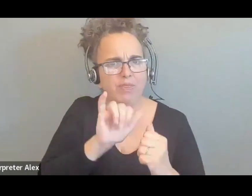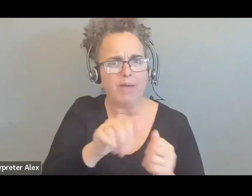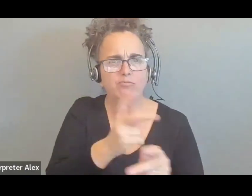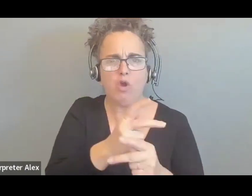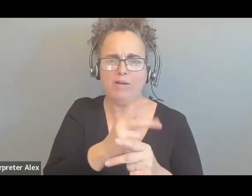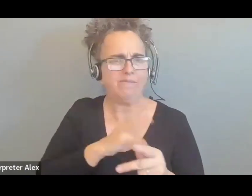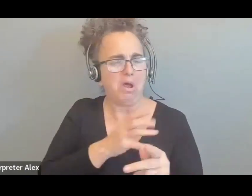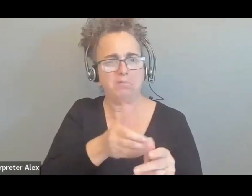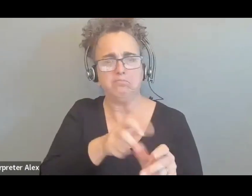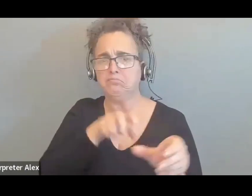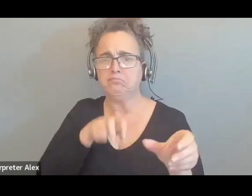and see what happens.